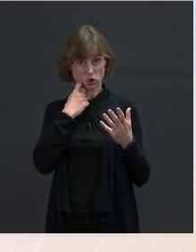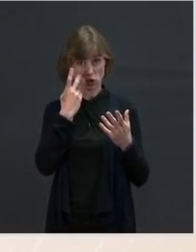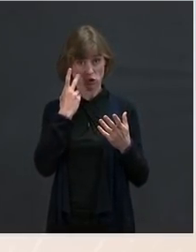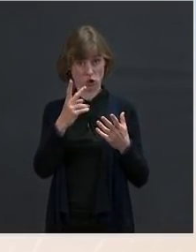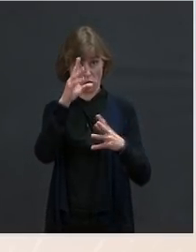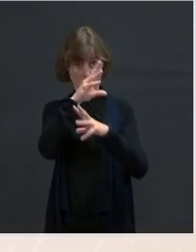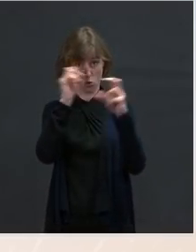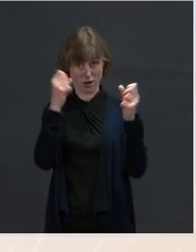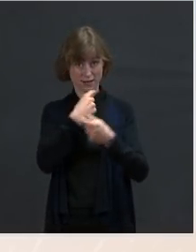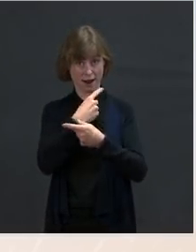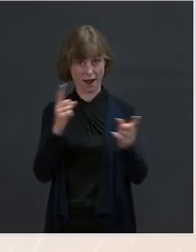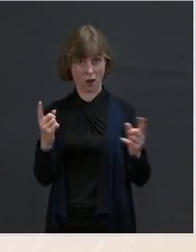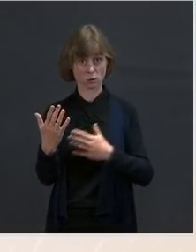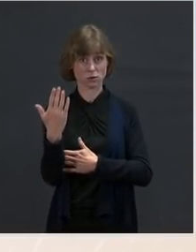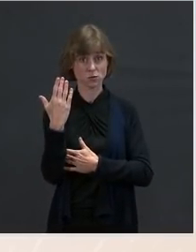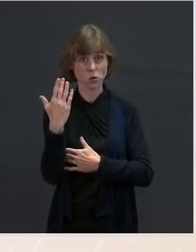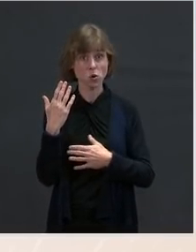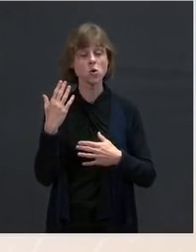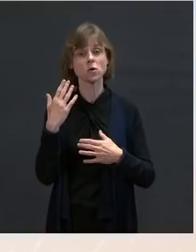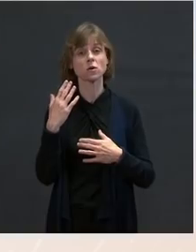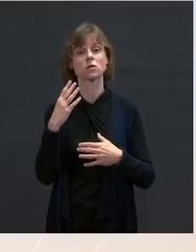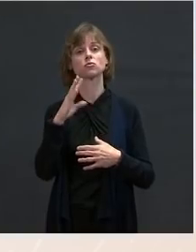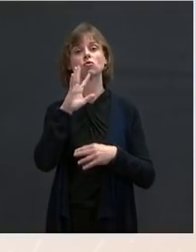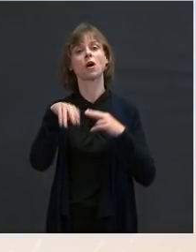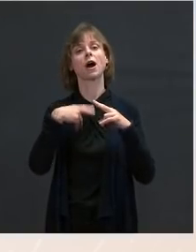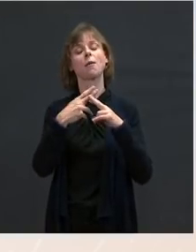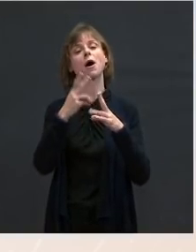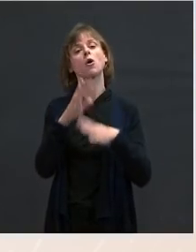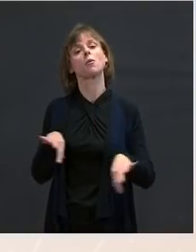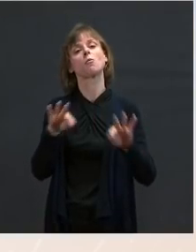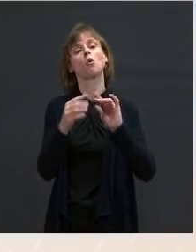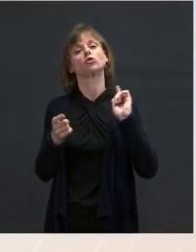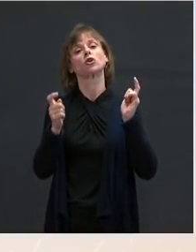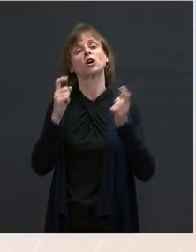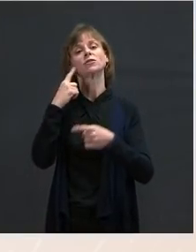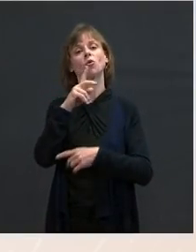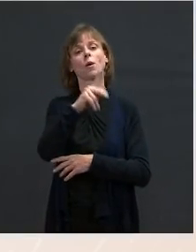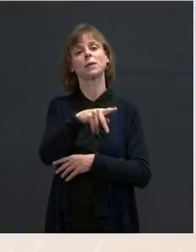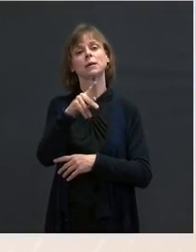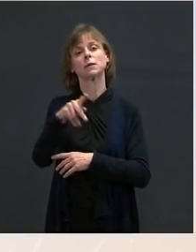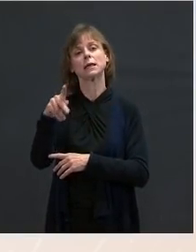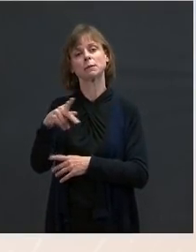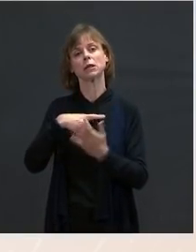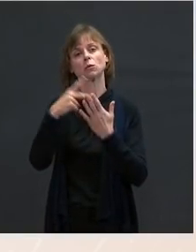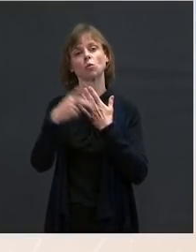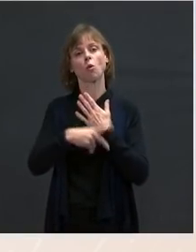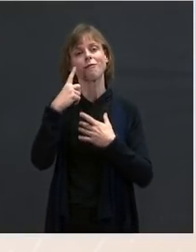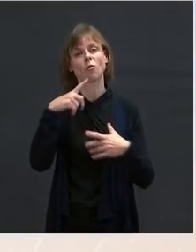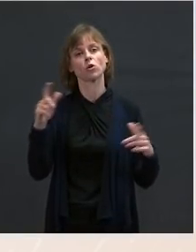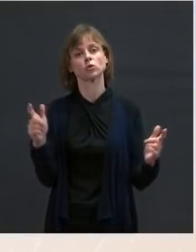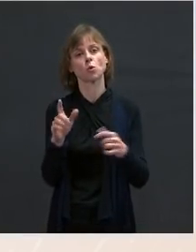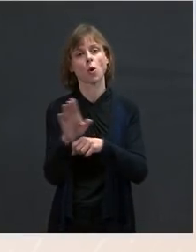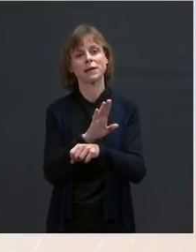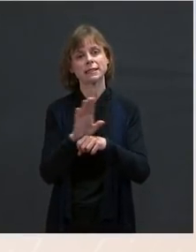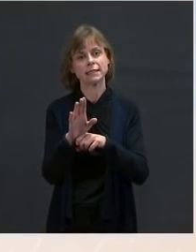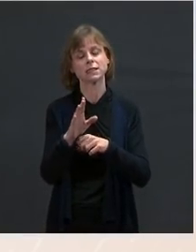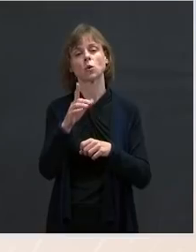this morning about important changes to the PPP program to ensure small businesses, especially minority-owned and mom-and-pop businesses,